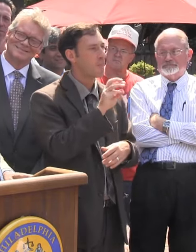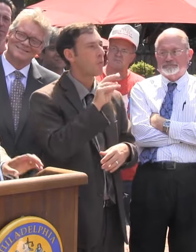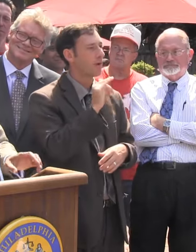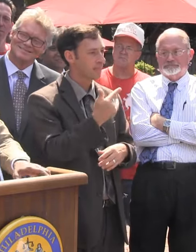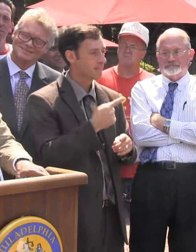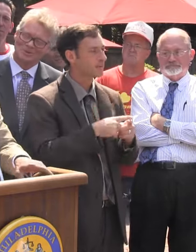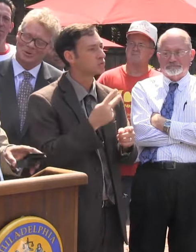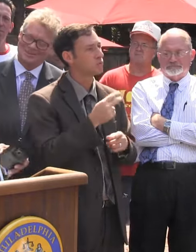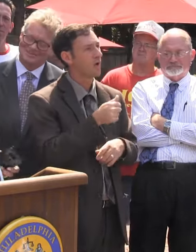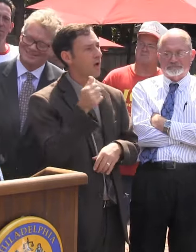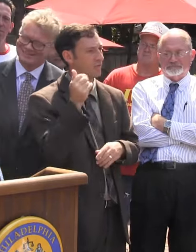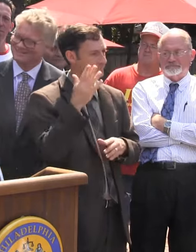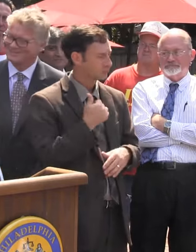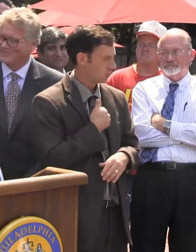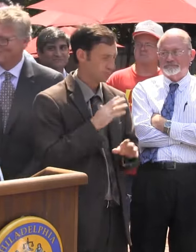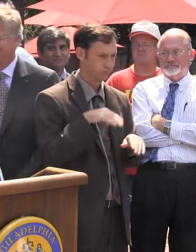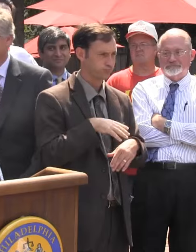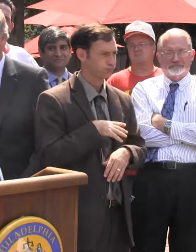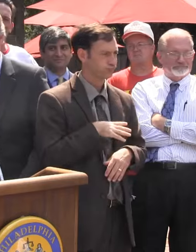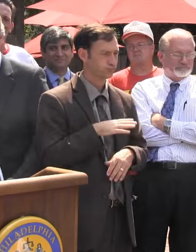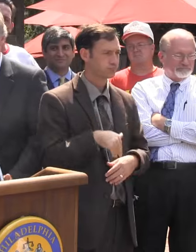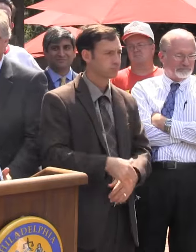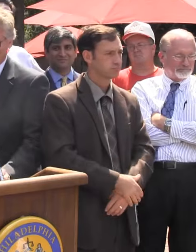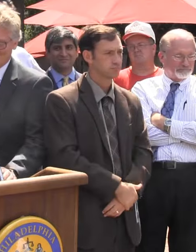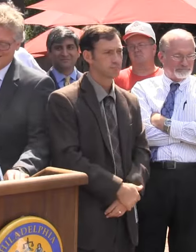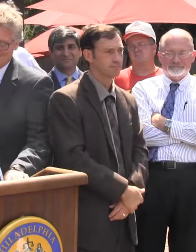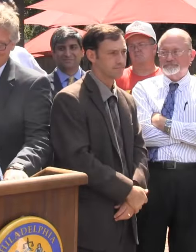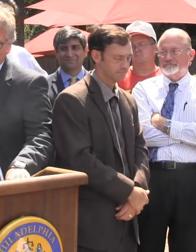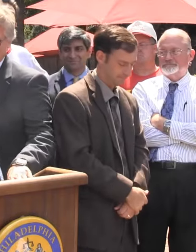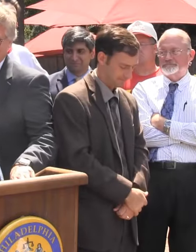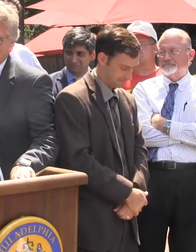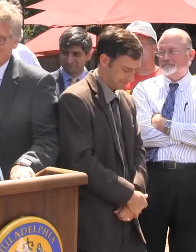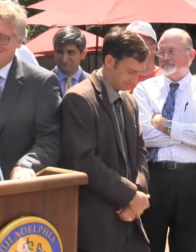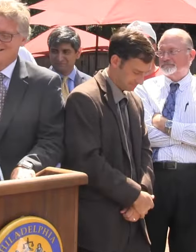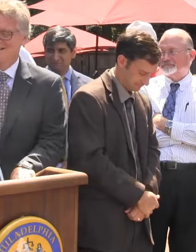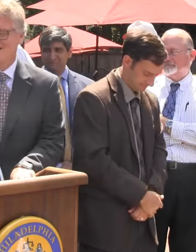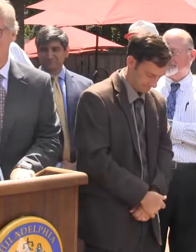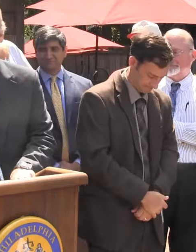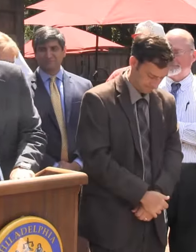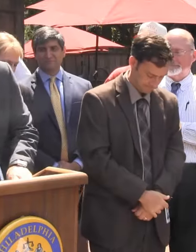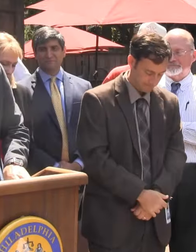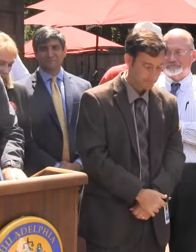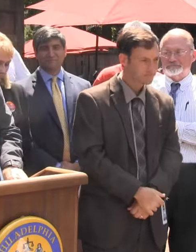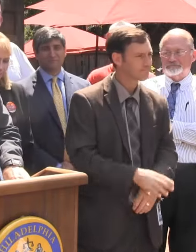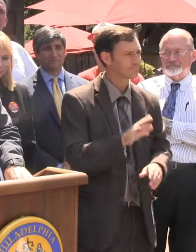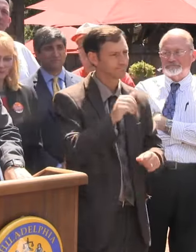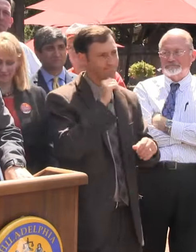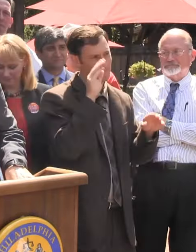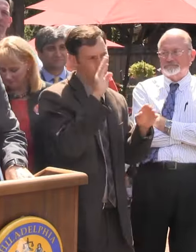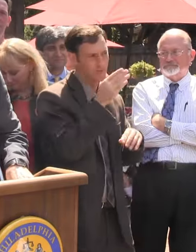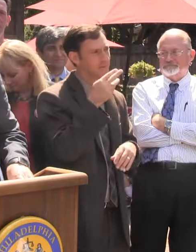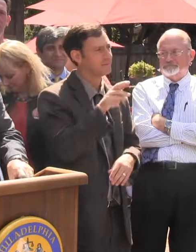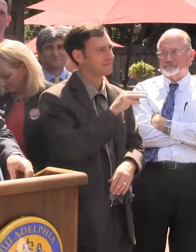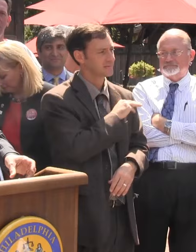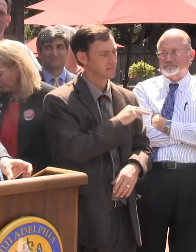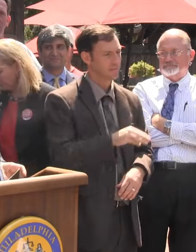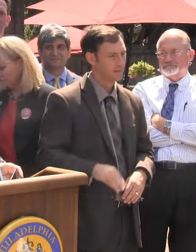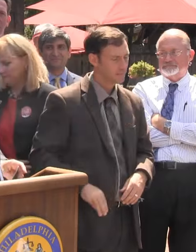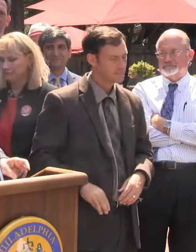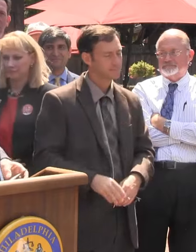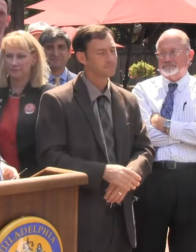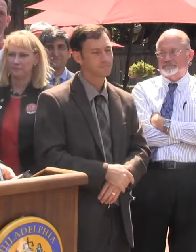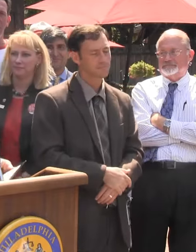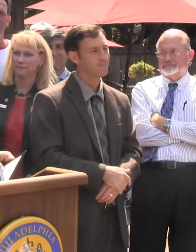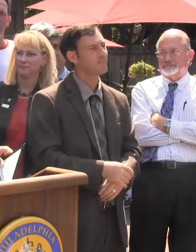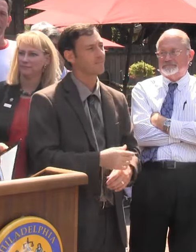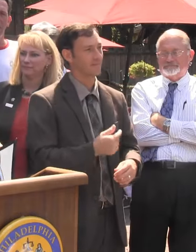so sorry about that. No worries Mr. Mayor. I don't think I have the power to suggest,